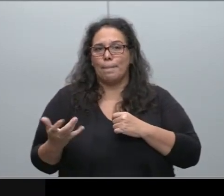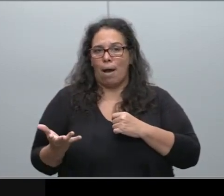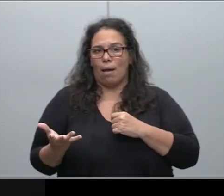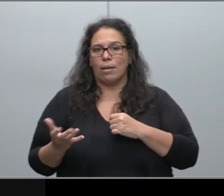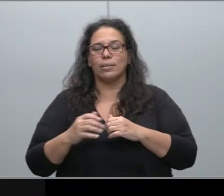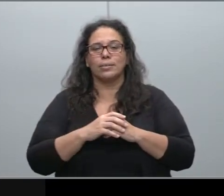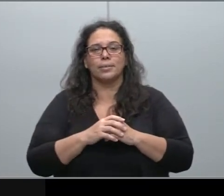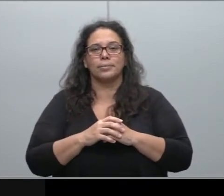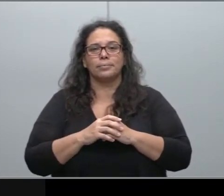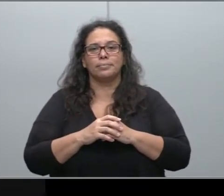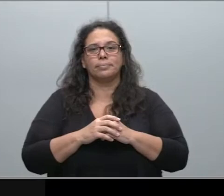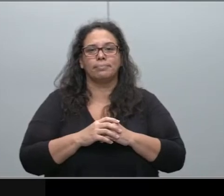So thank you, Ms. Garcia.